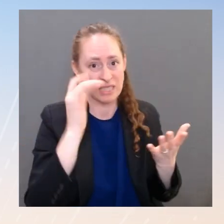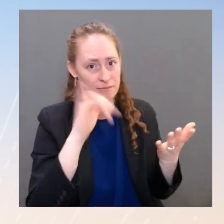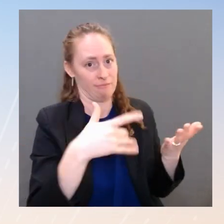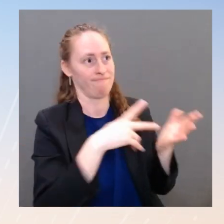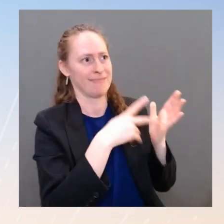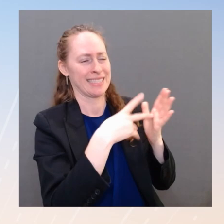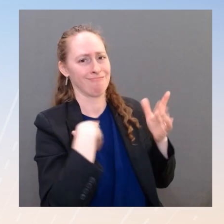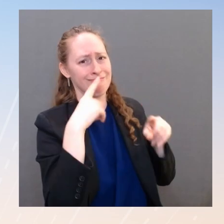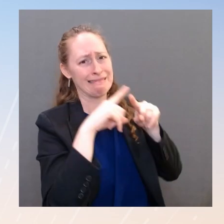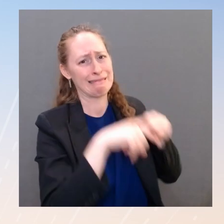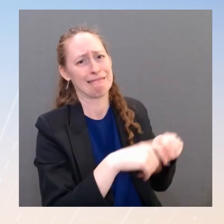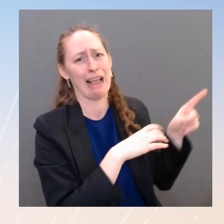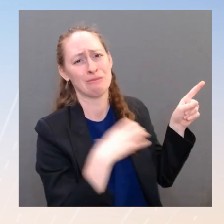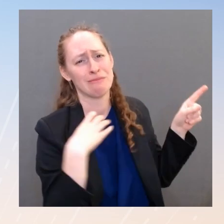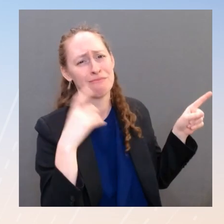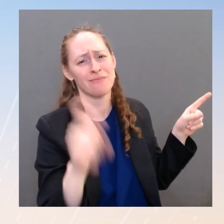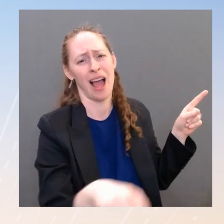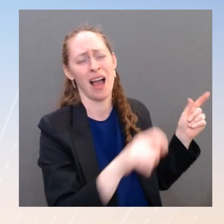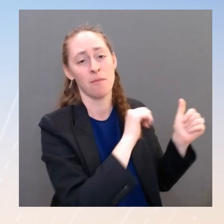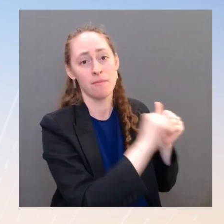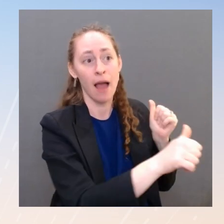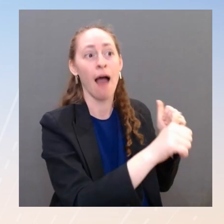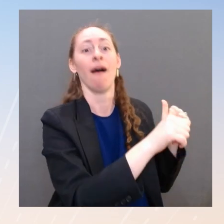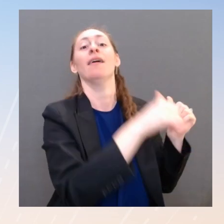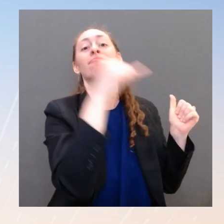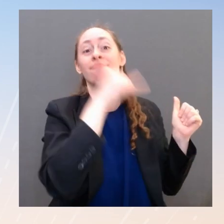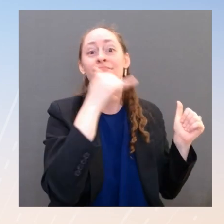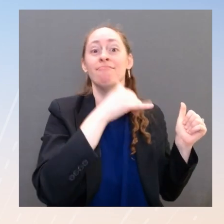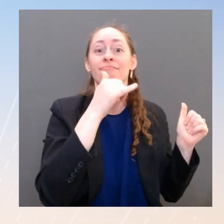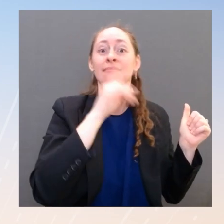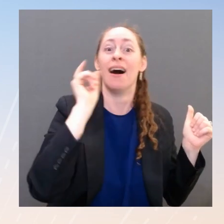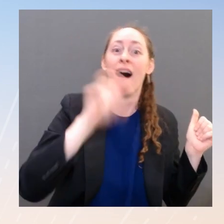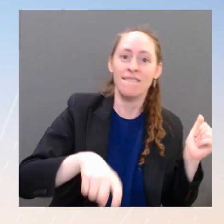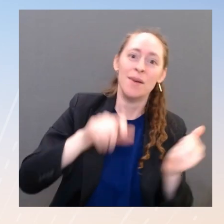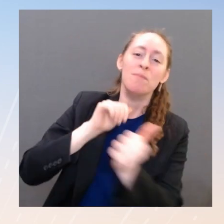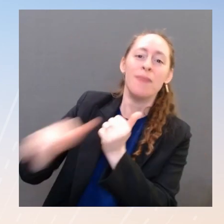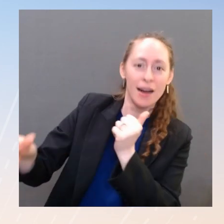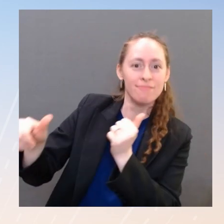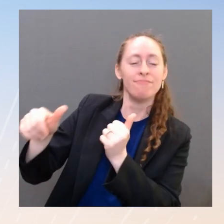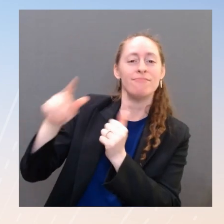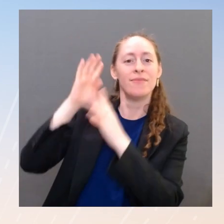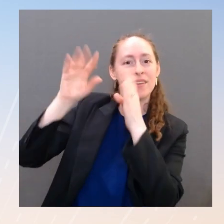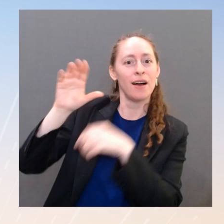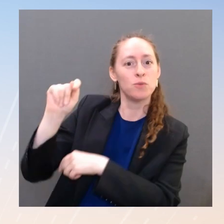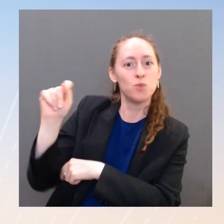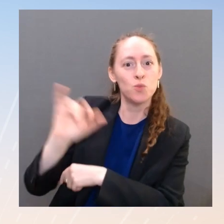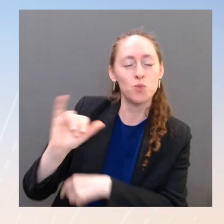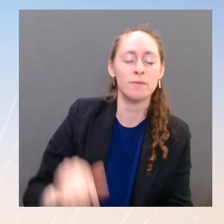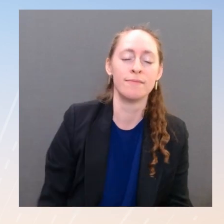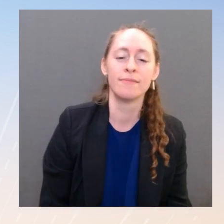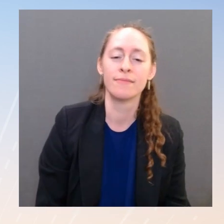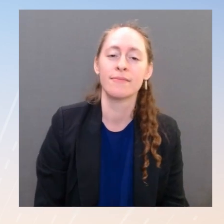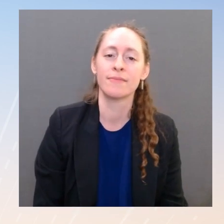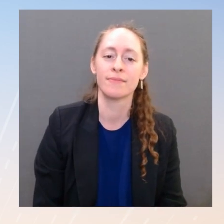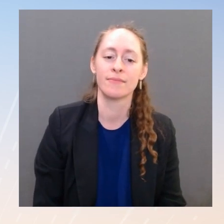The Press: I got one more, switching topics. Can you confirm that the President had lunch with President Clinton and give us some details on why?